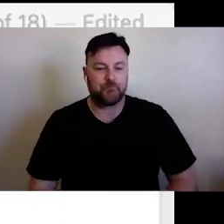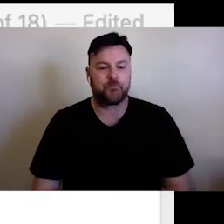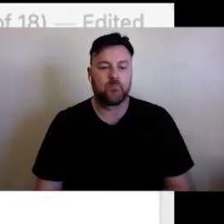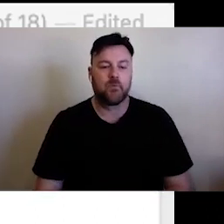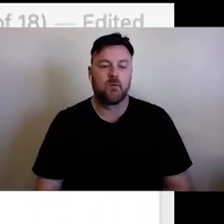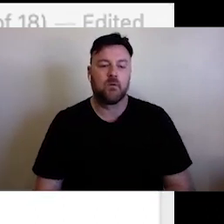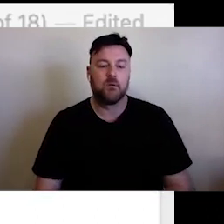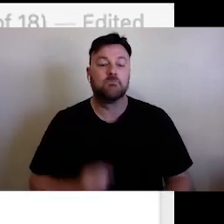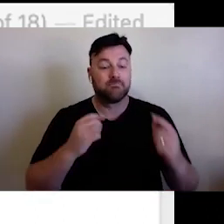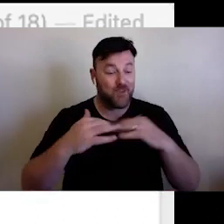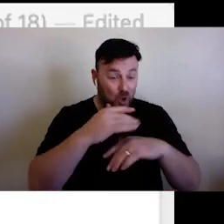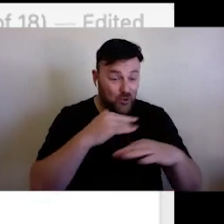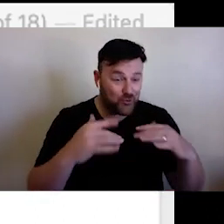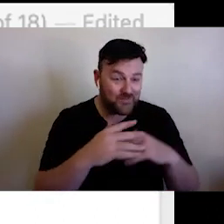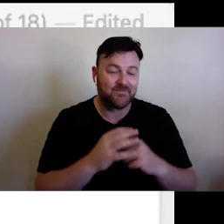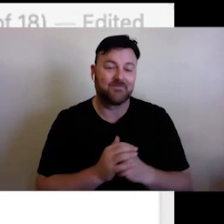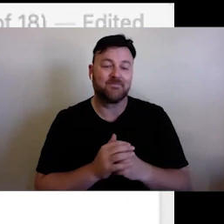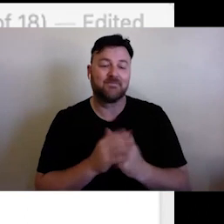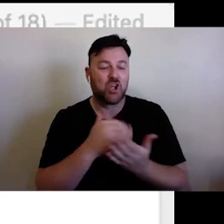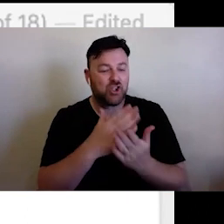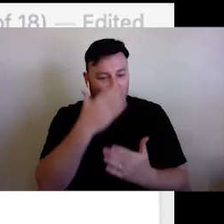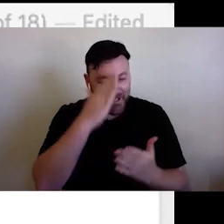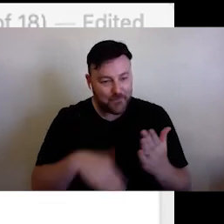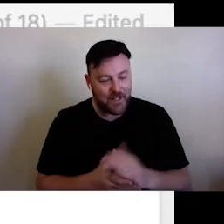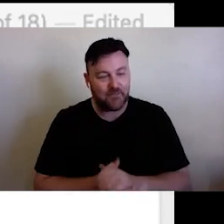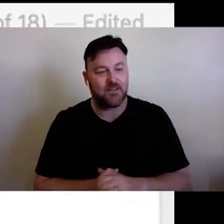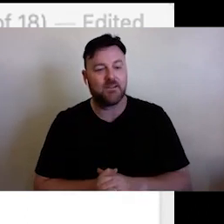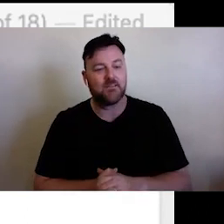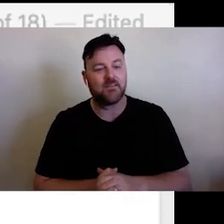online and the fact it can be connected to other things. In an